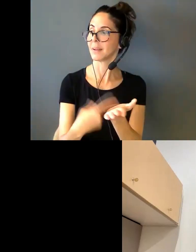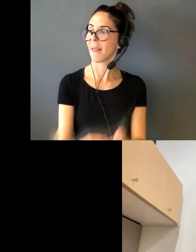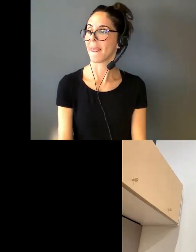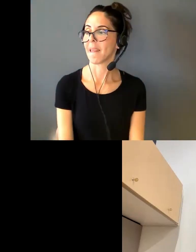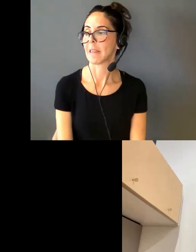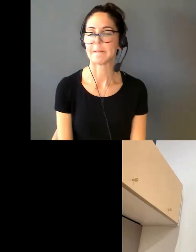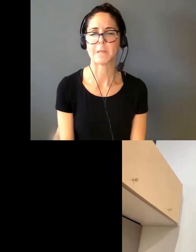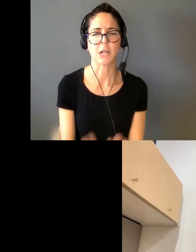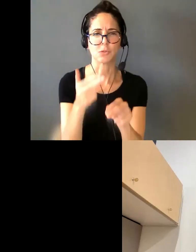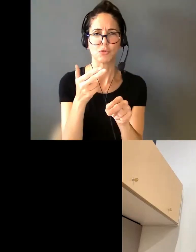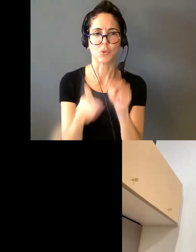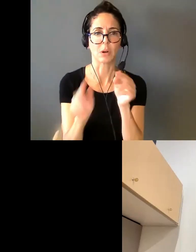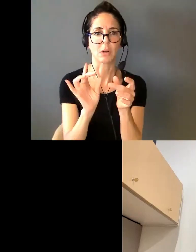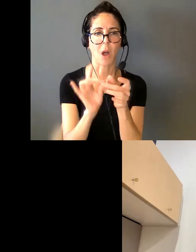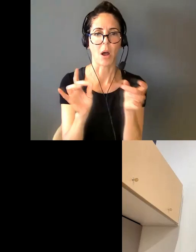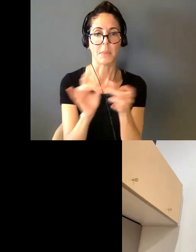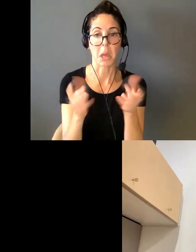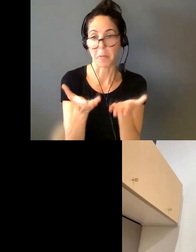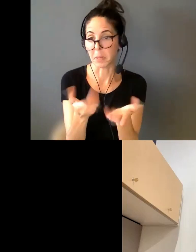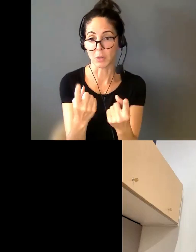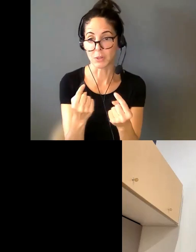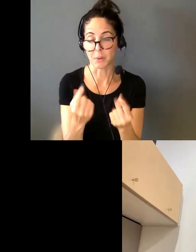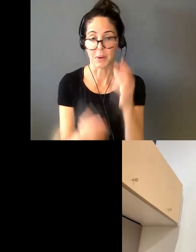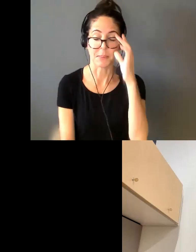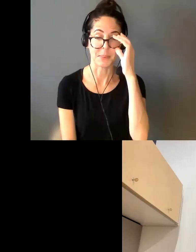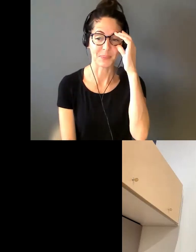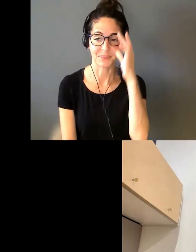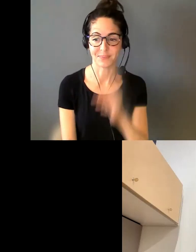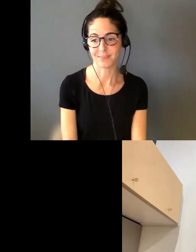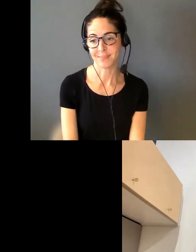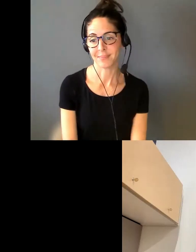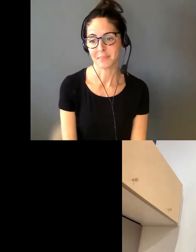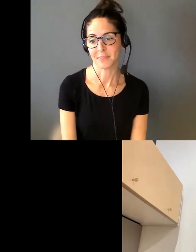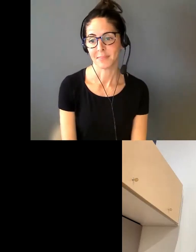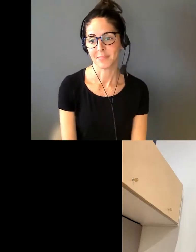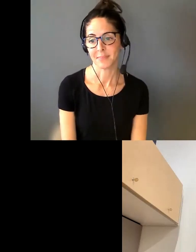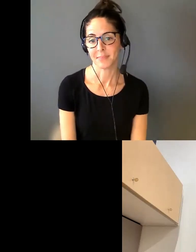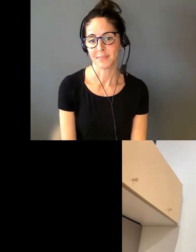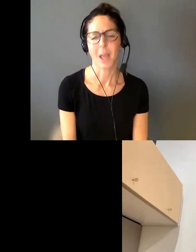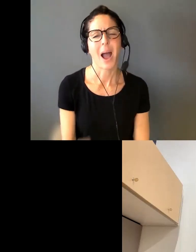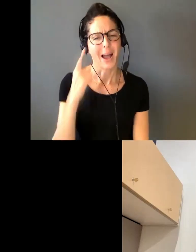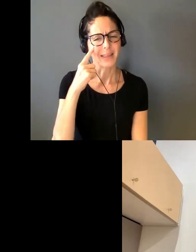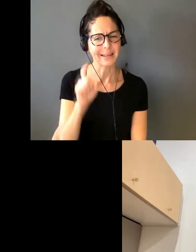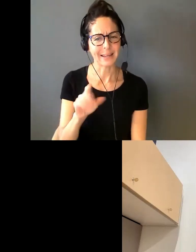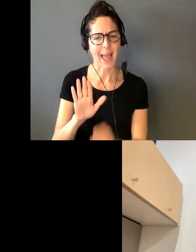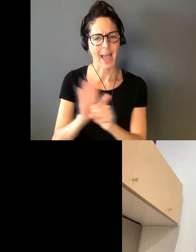quick comment that you may want to respond to. I think we also need to advocate for the inclusion